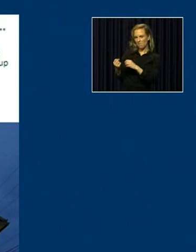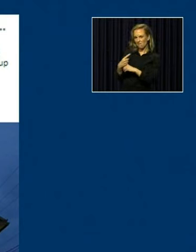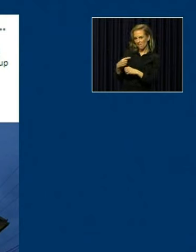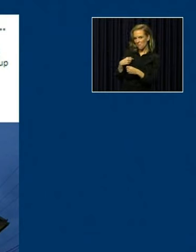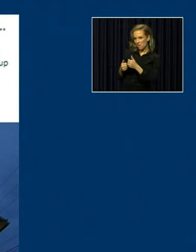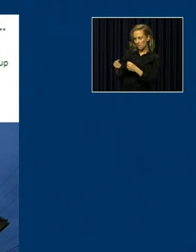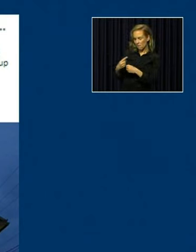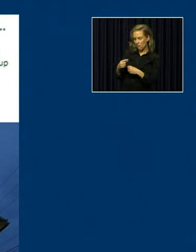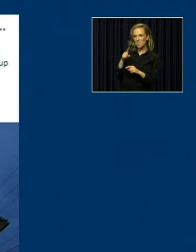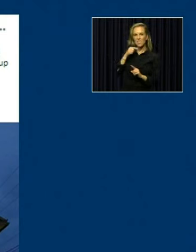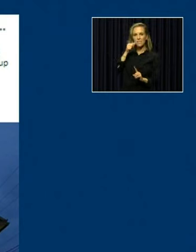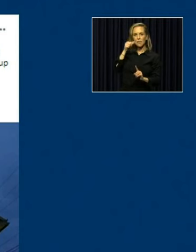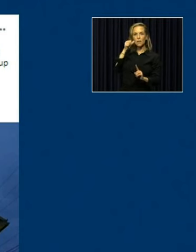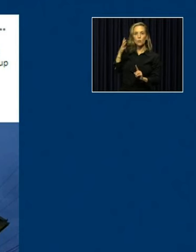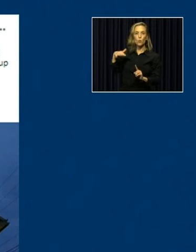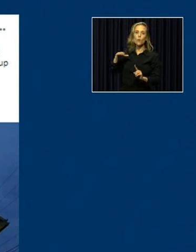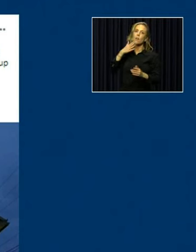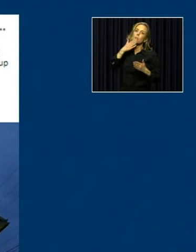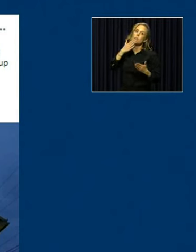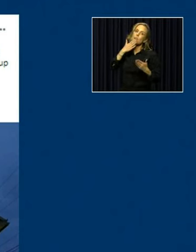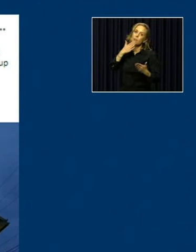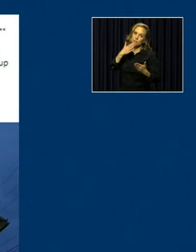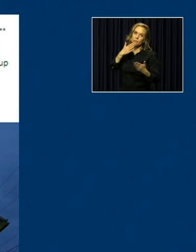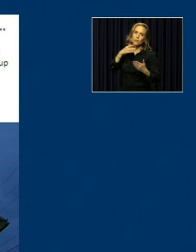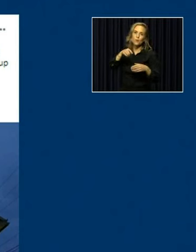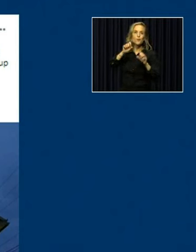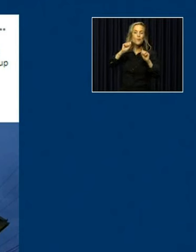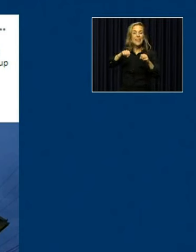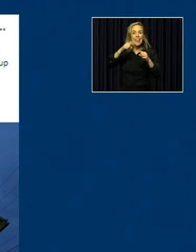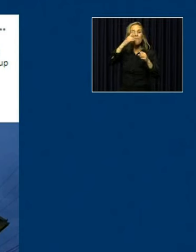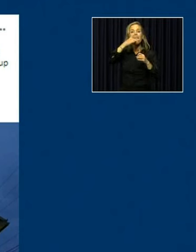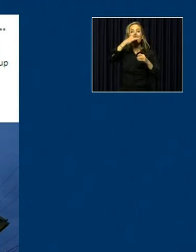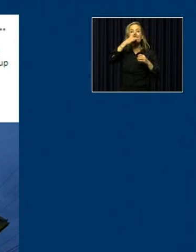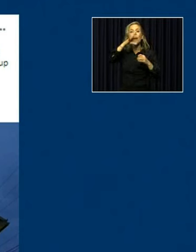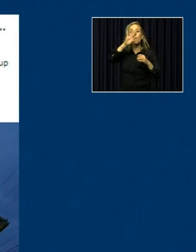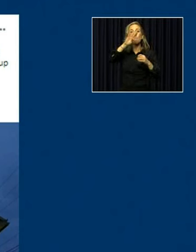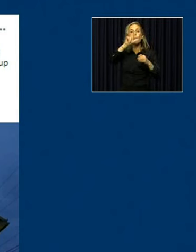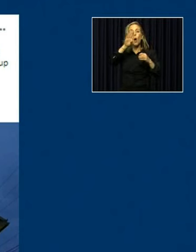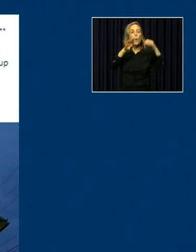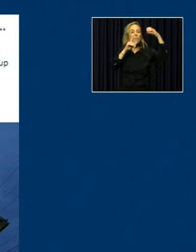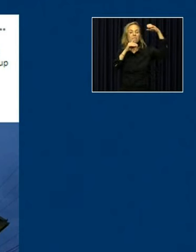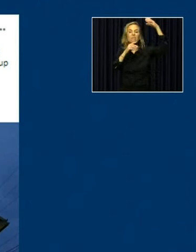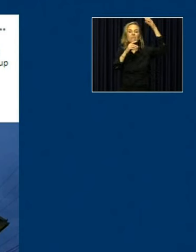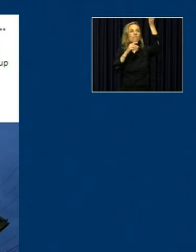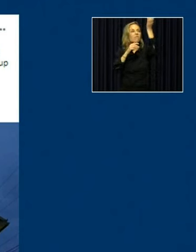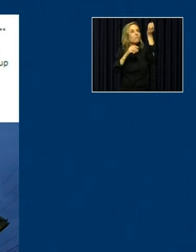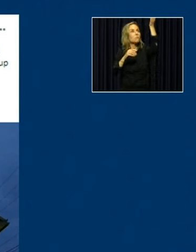YOU WITH INTERVENTION IS THE SOCIAL DISTANCING THAT THEY TALK